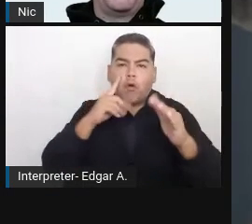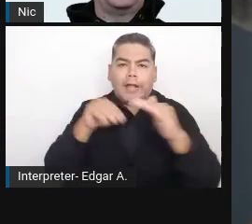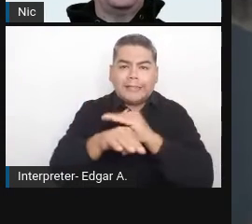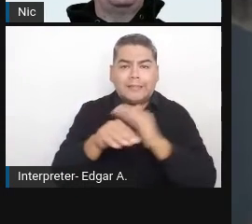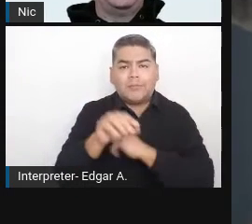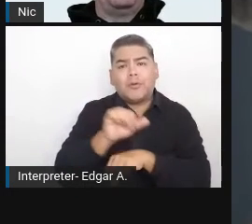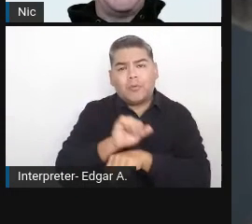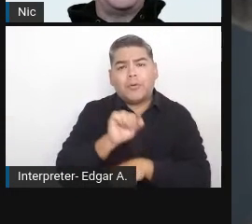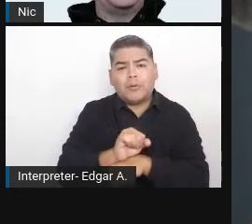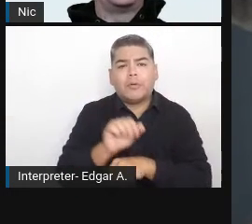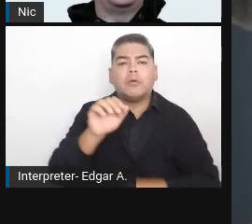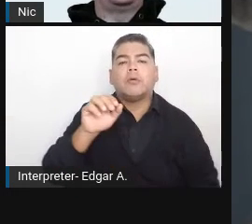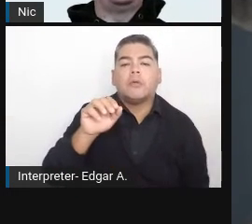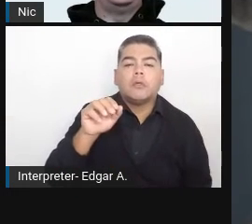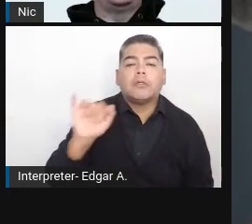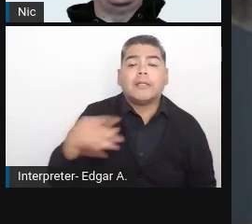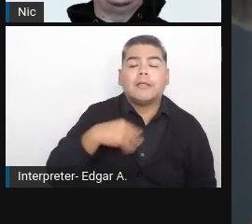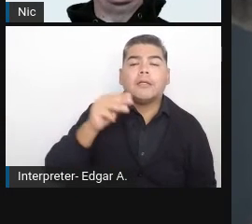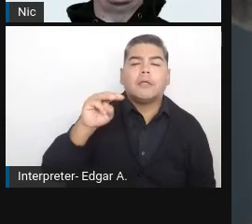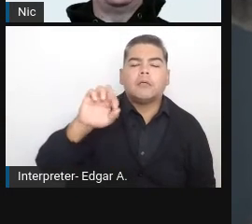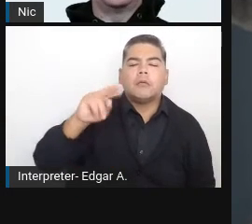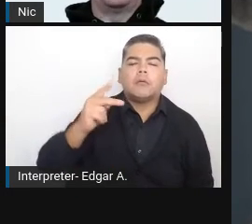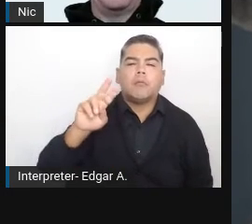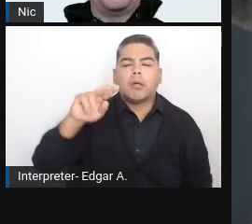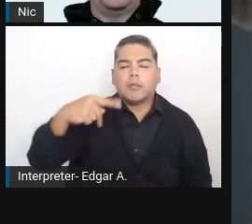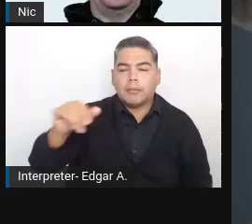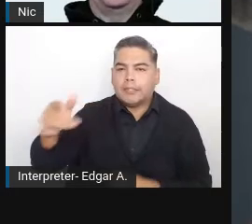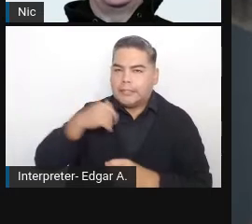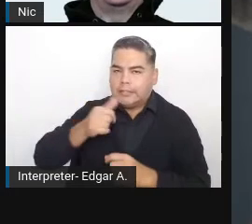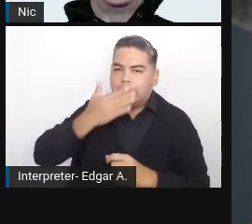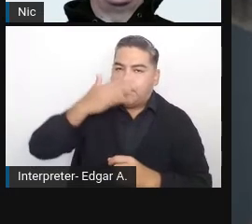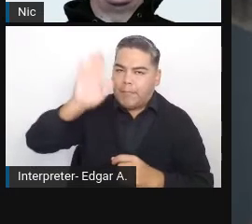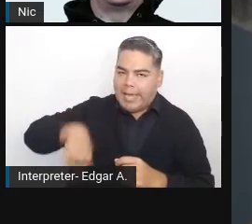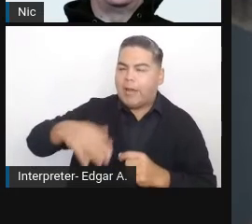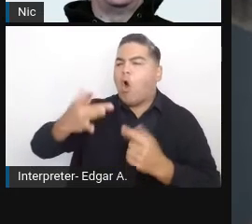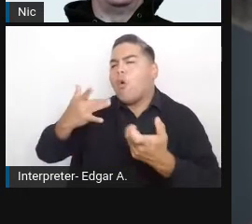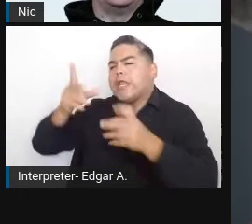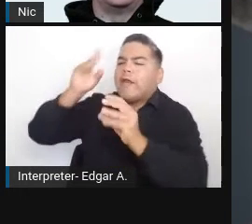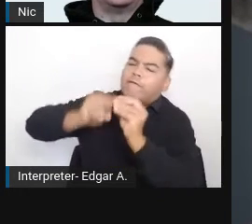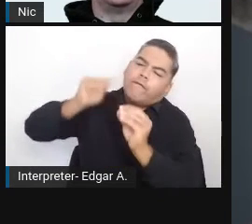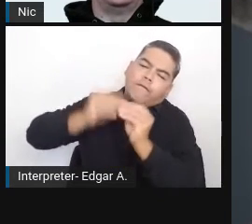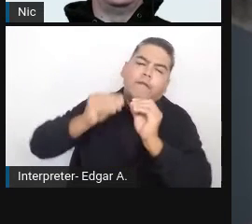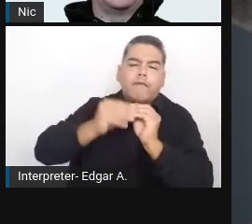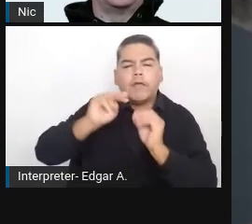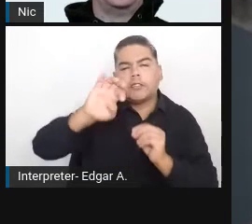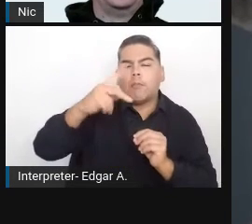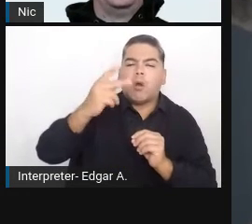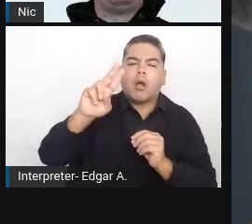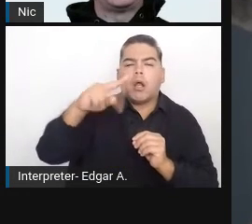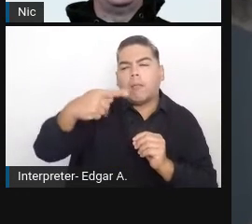Markup being bad is not the reason we need to fix that markup. It's not the sole reason to do that.